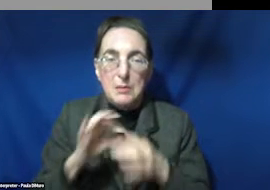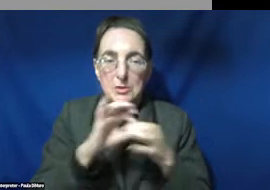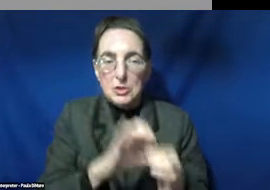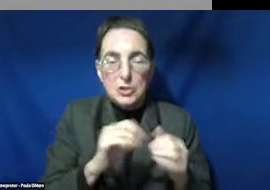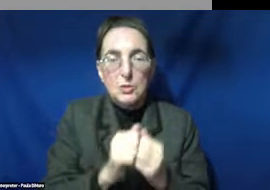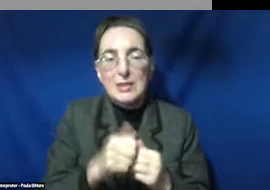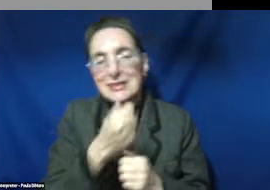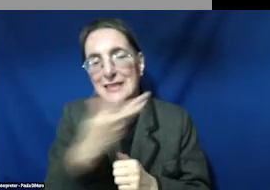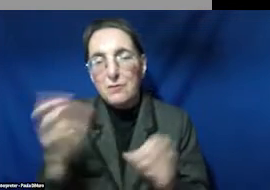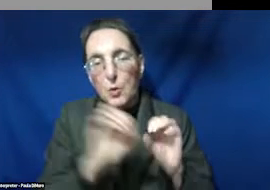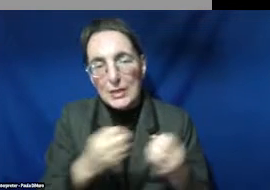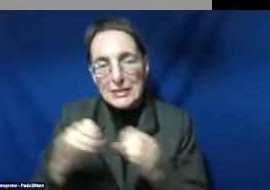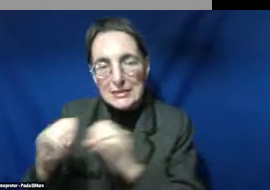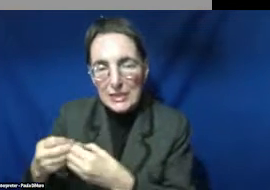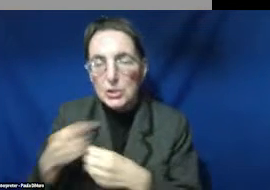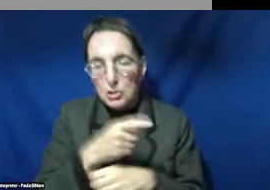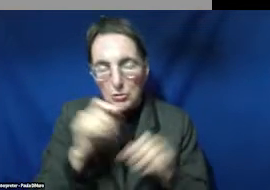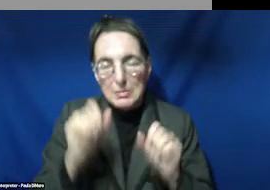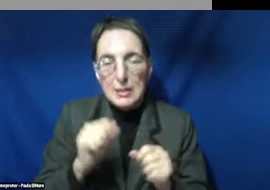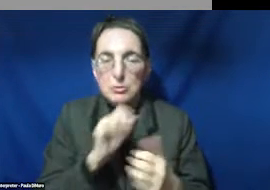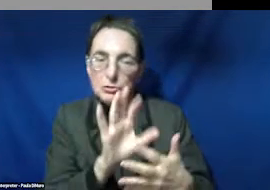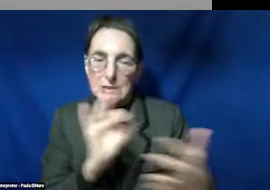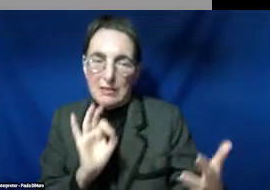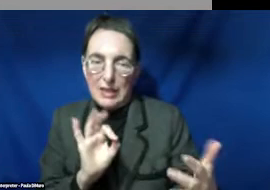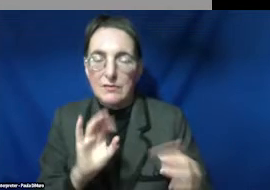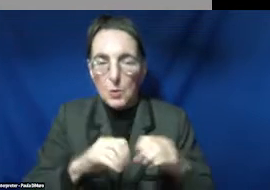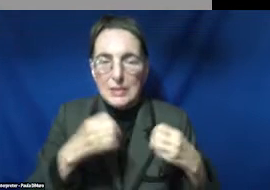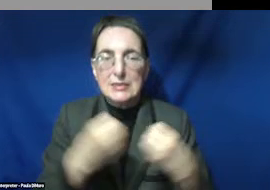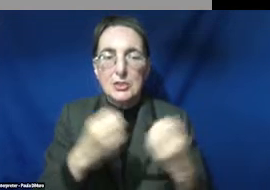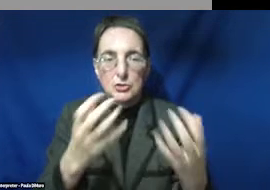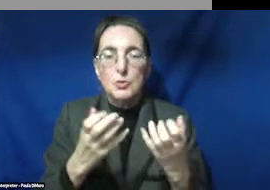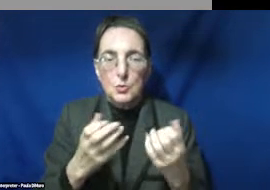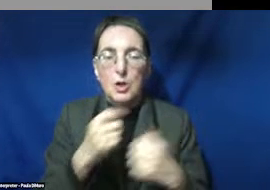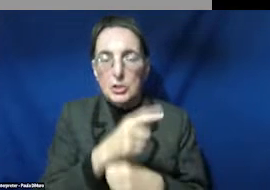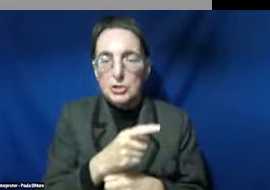And you will be able to select the organization you want to complete this application for.